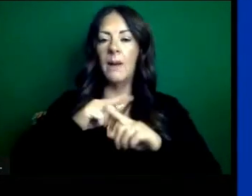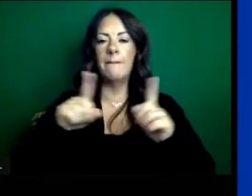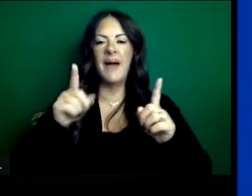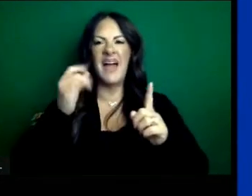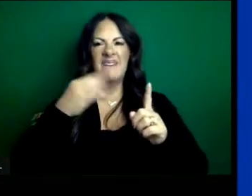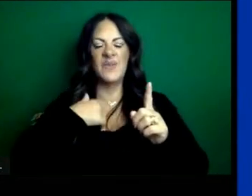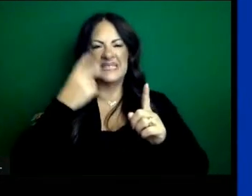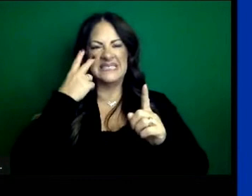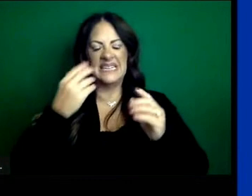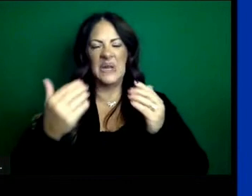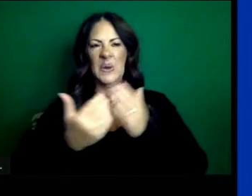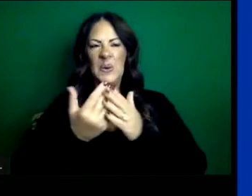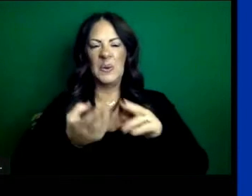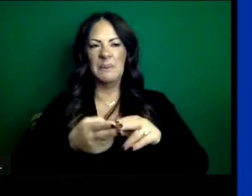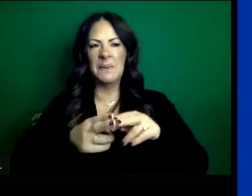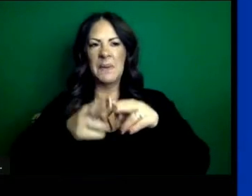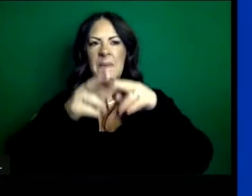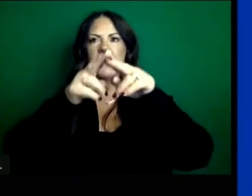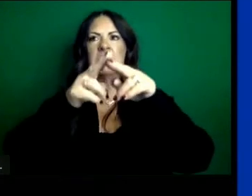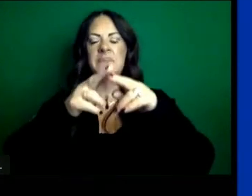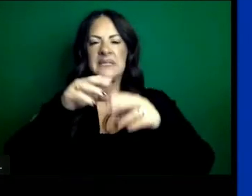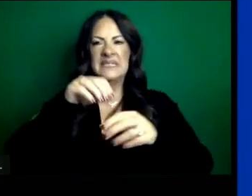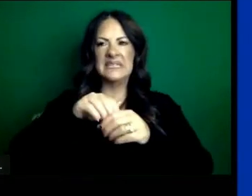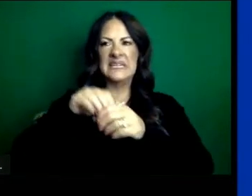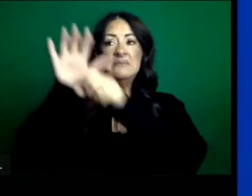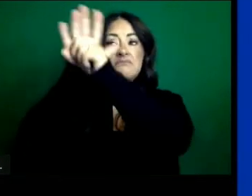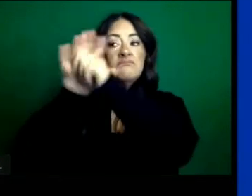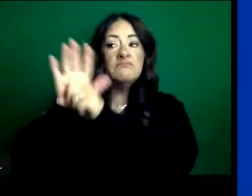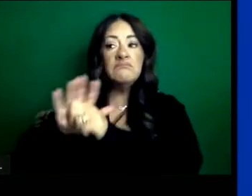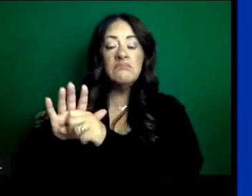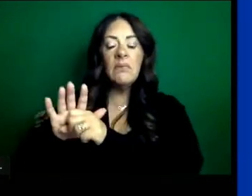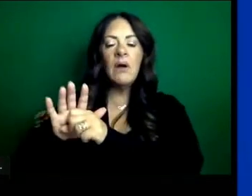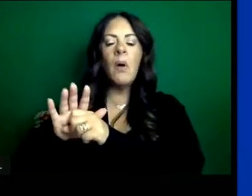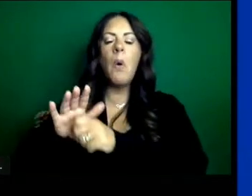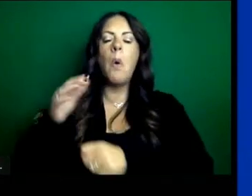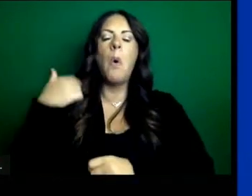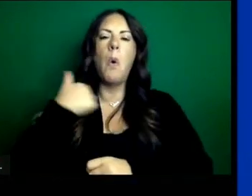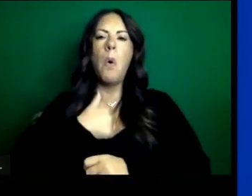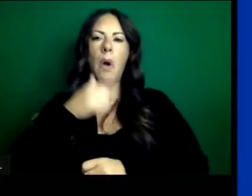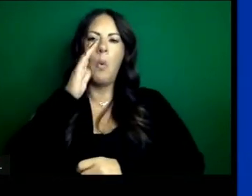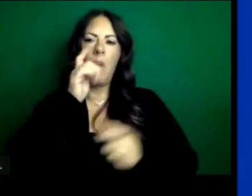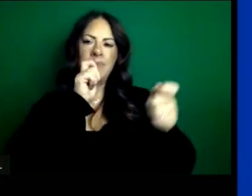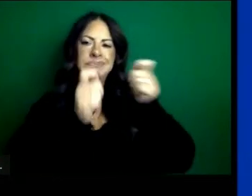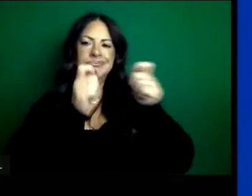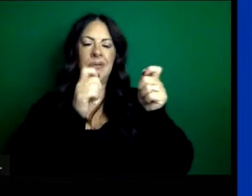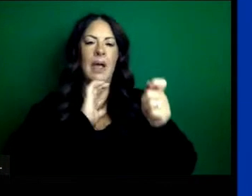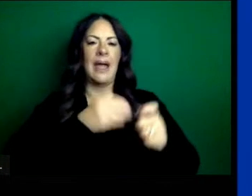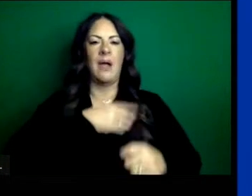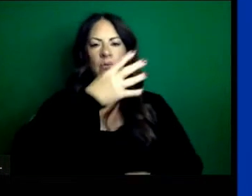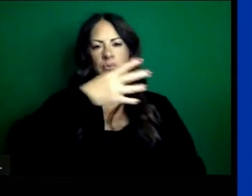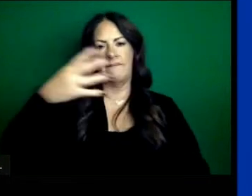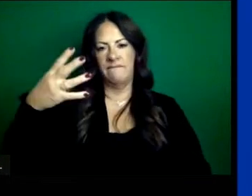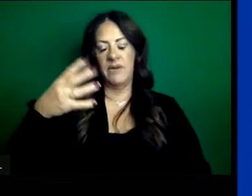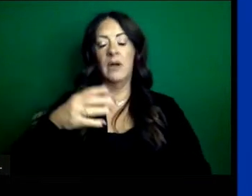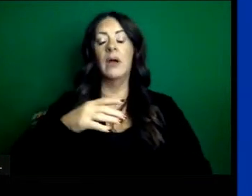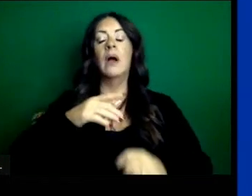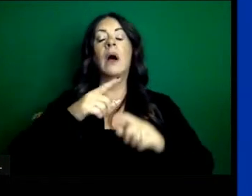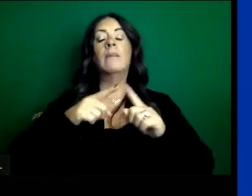GOOD NEWS, CONTINUE TO SEE THAT DECLINE COMING DOWN. OF COURSE THIS IS BASED ON CONDITIONS WE ARE SEEING TODAY. IF WE START TO SEE A COME BACK